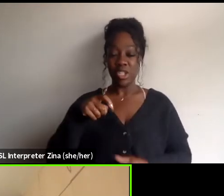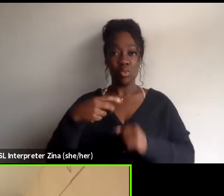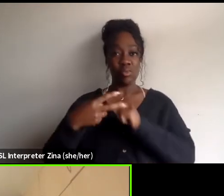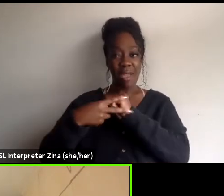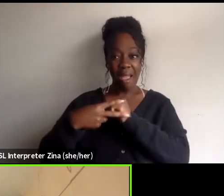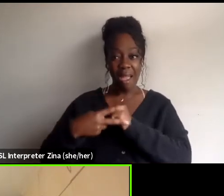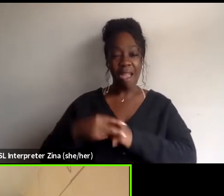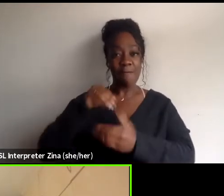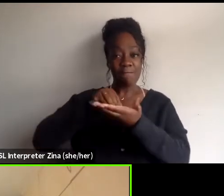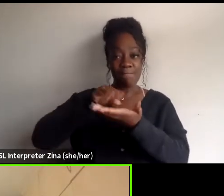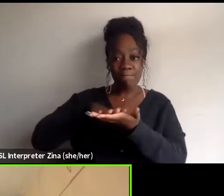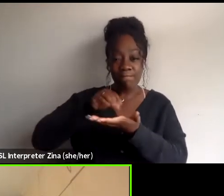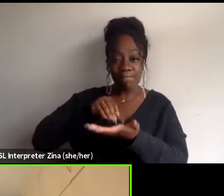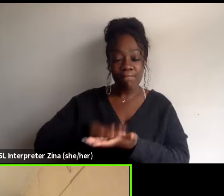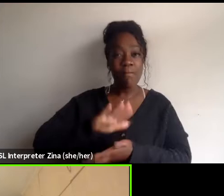as a practicing producer, director,